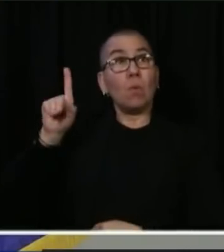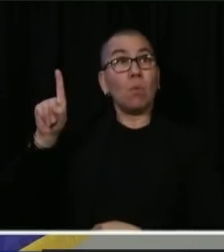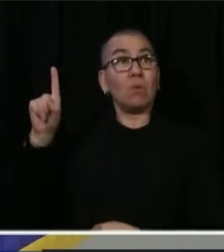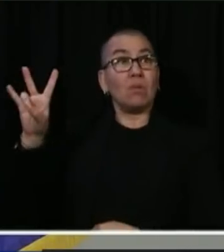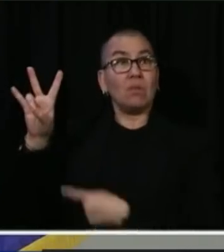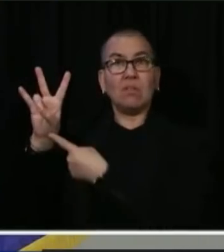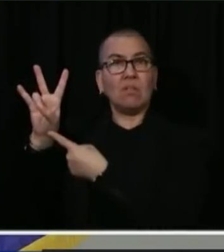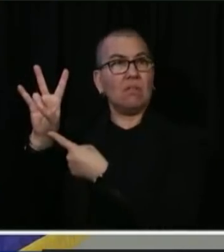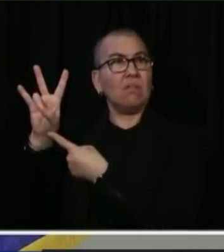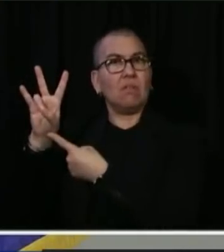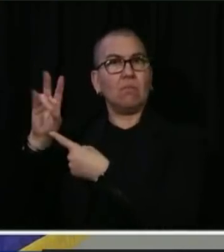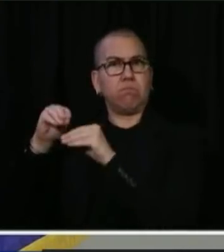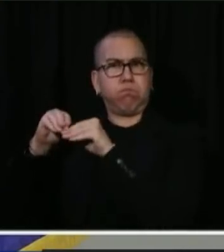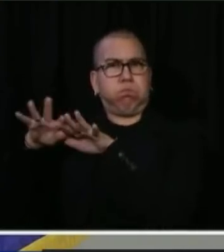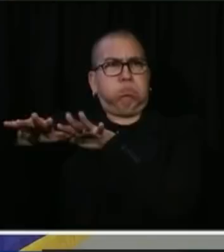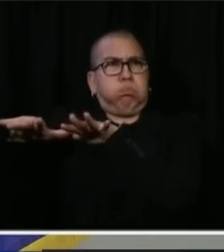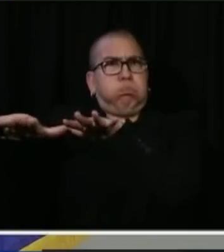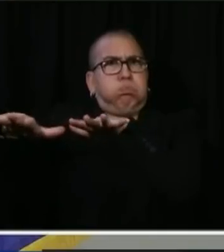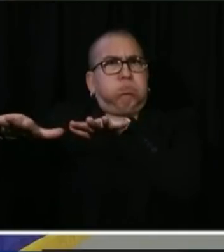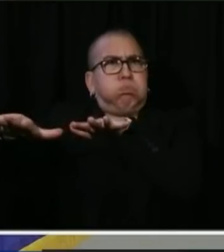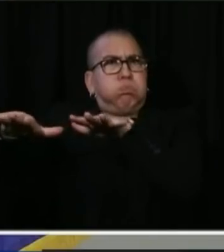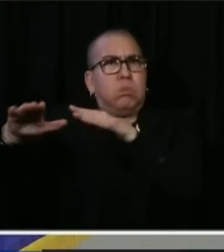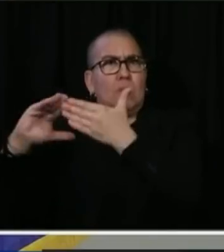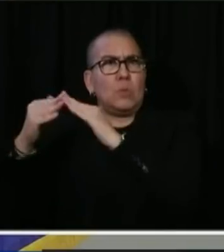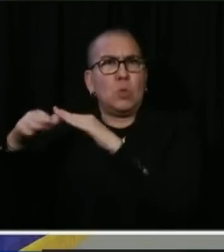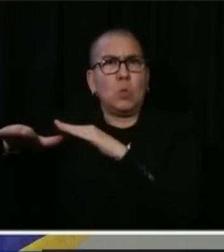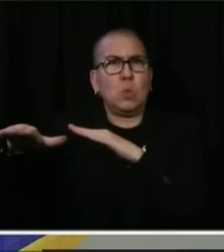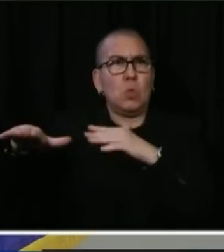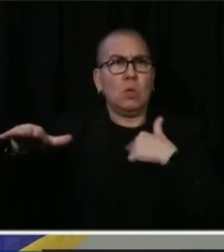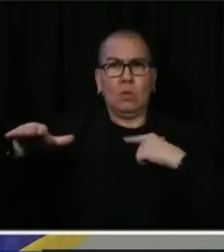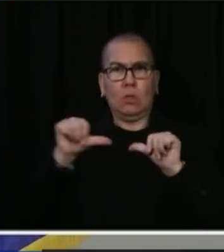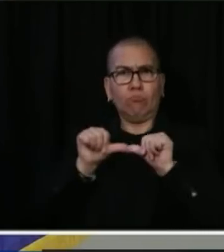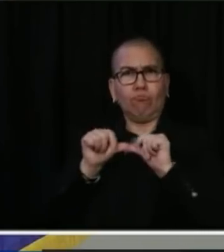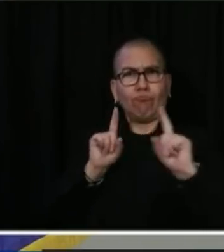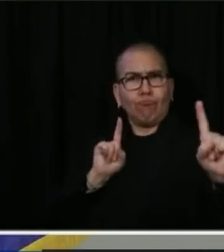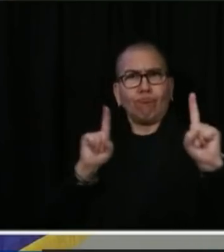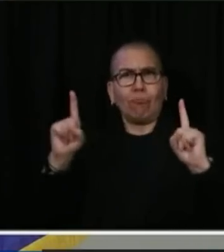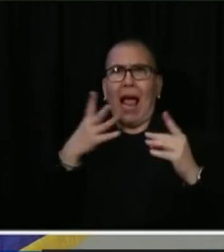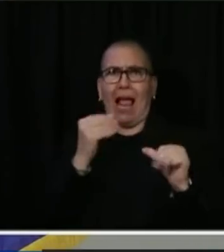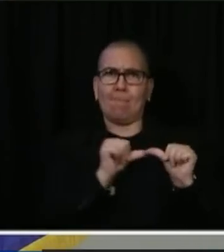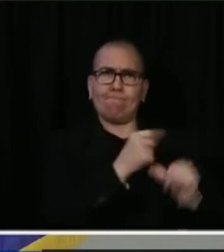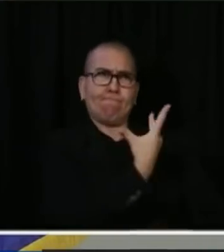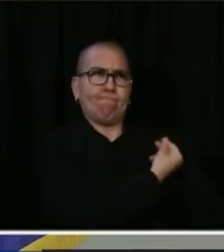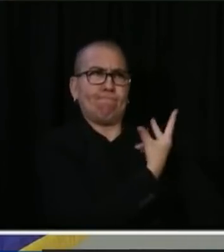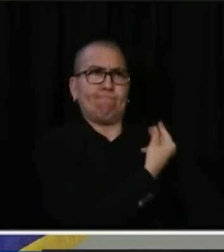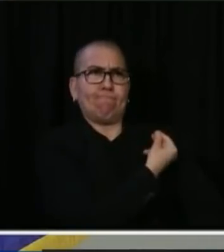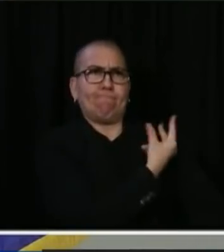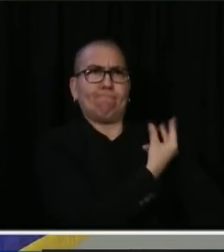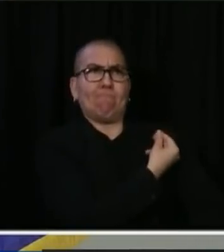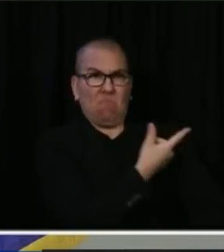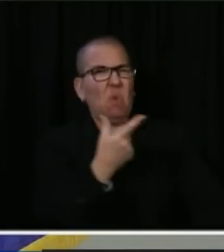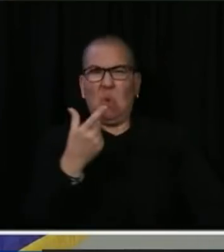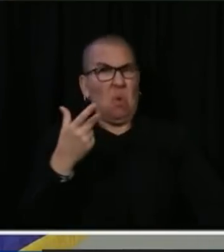WOULD GO. HEALTH EXPERTS TOLD US THAT THE